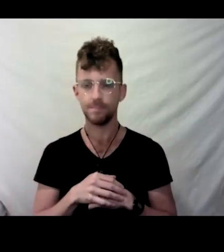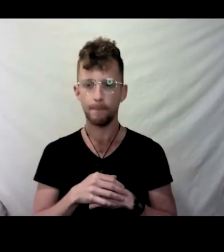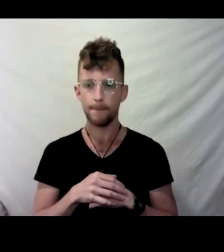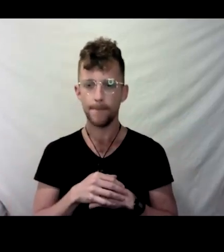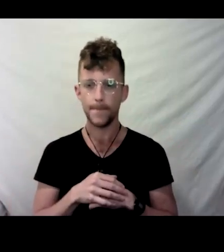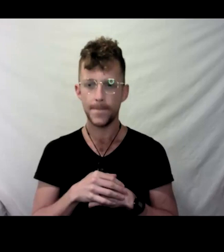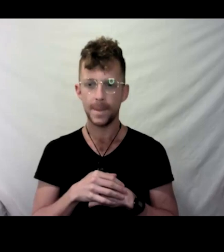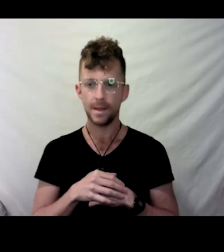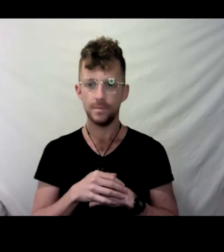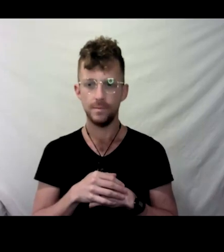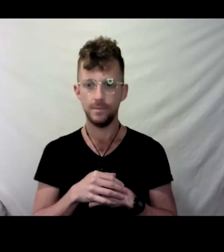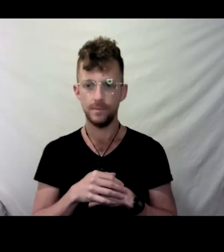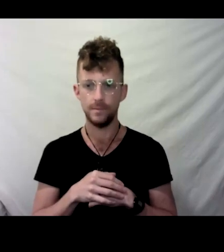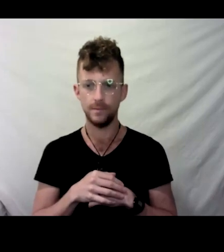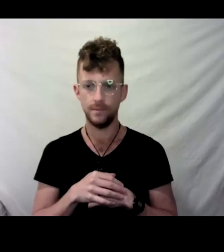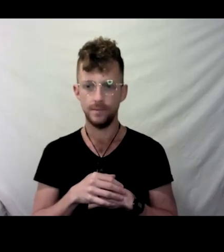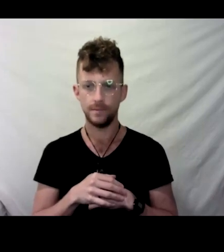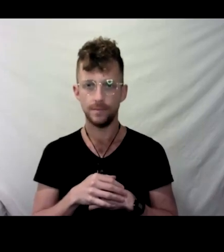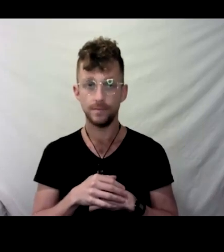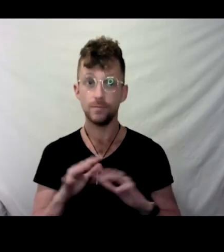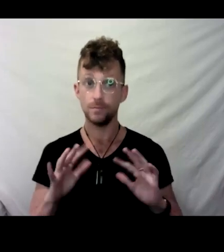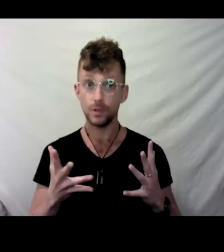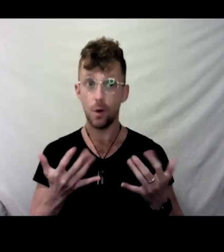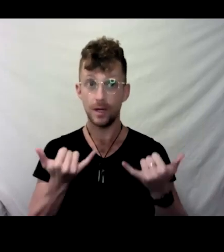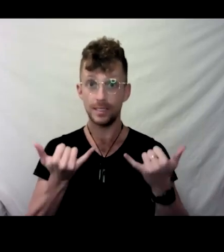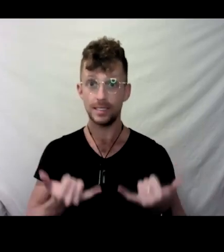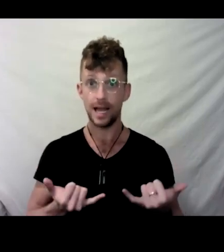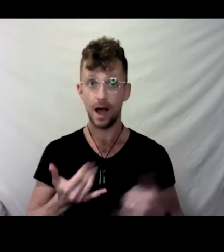So with that, I would like to hand over to Amanda.